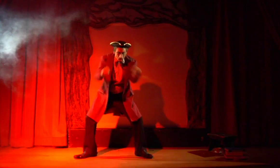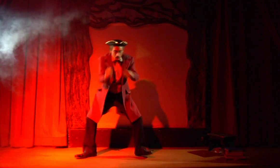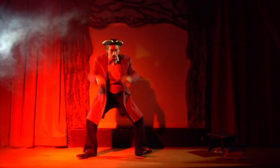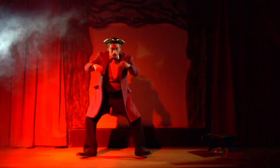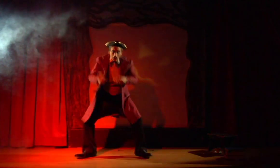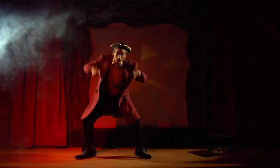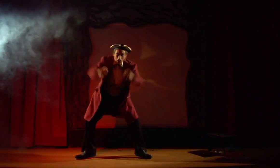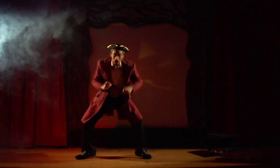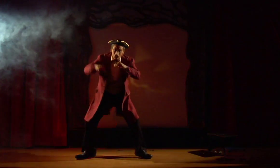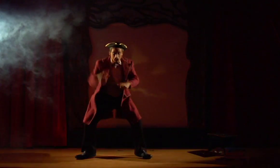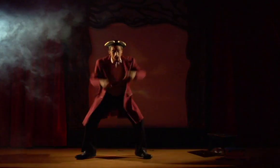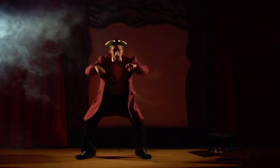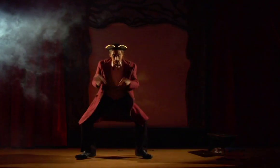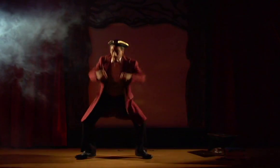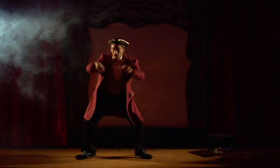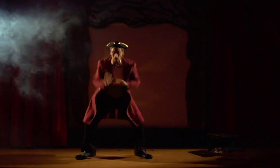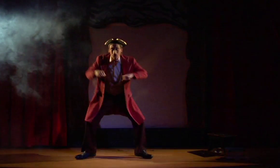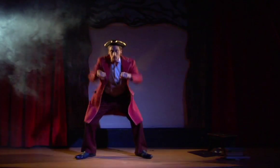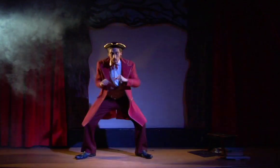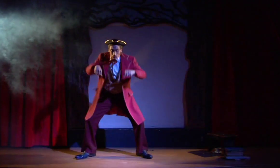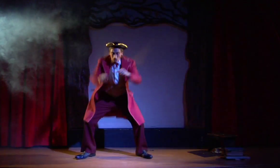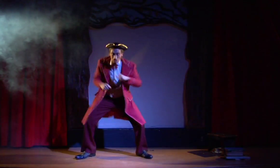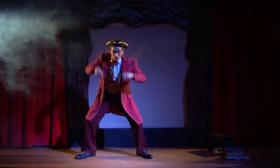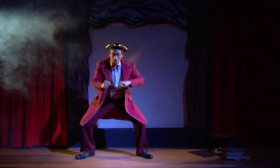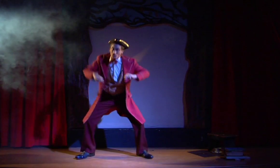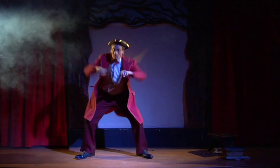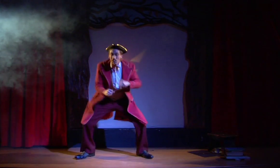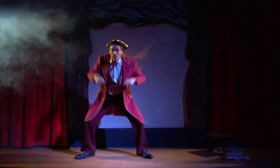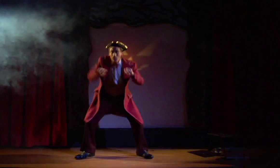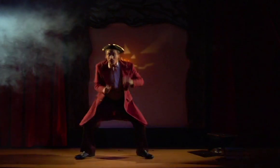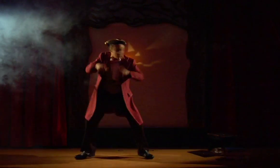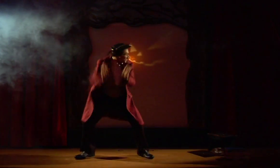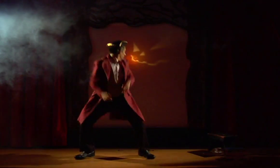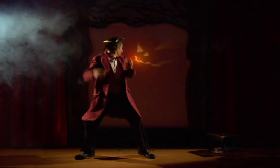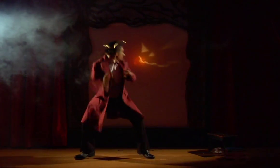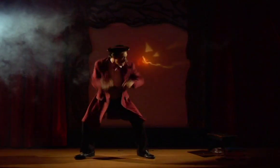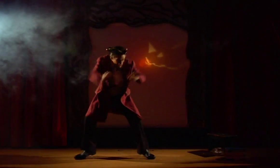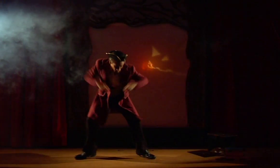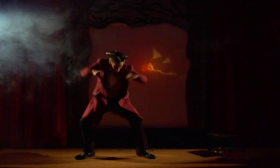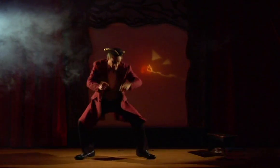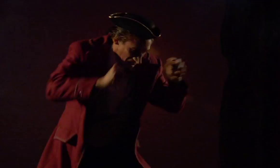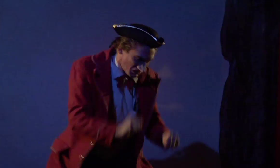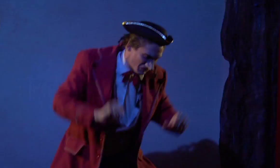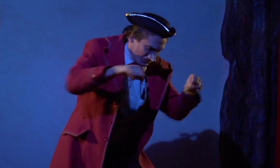(The scarecrows on either side of the stage start to move.)